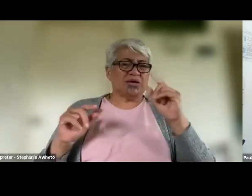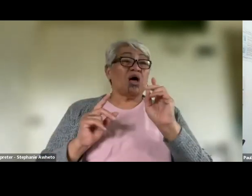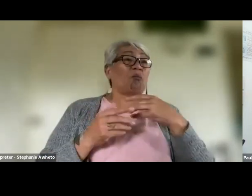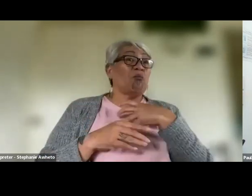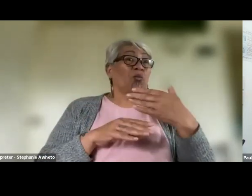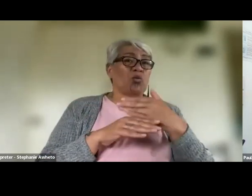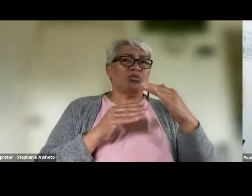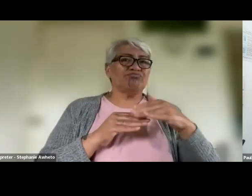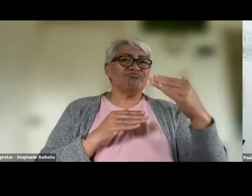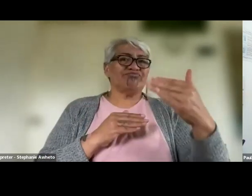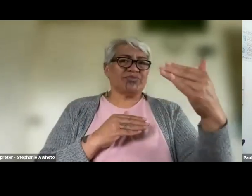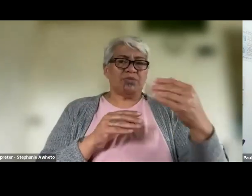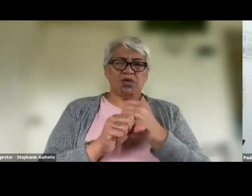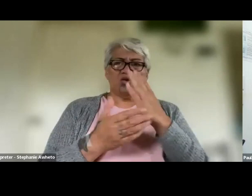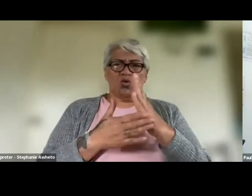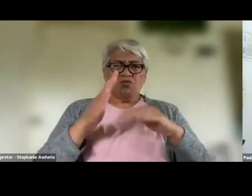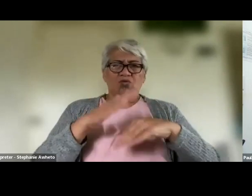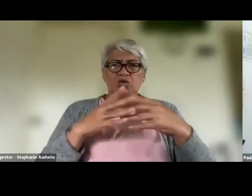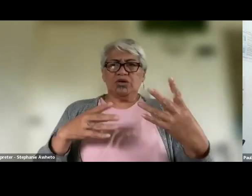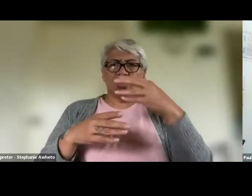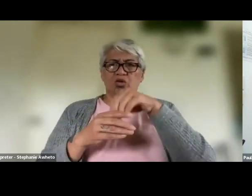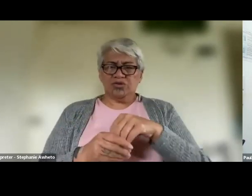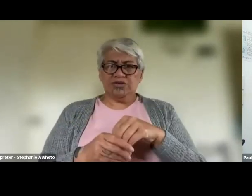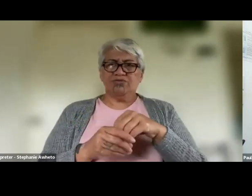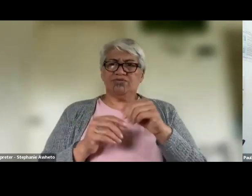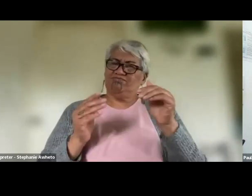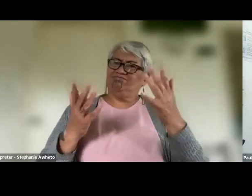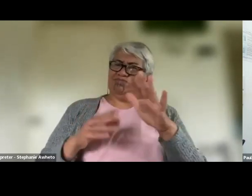to make us a truly inclusive country.